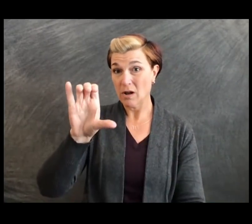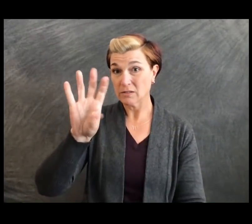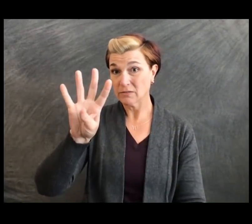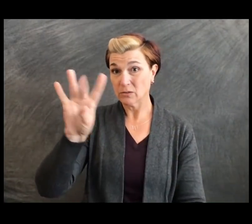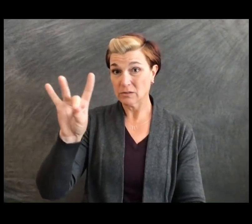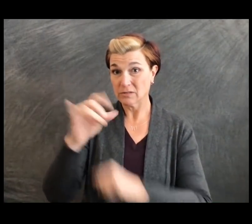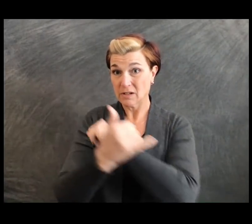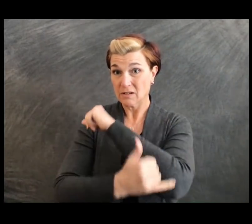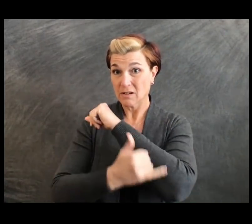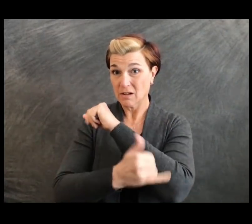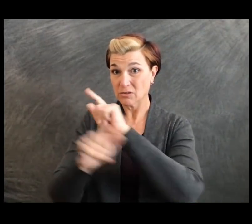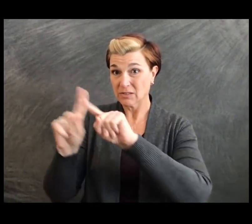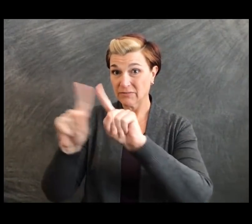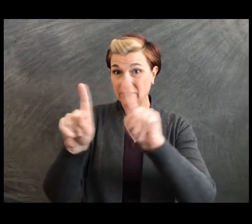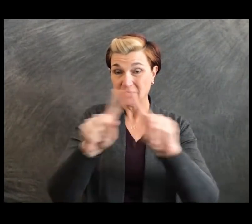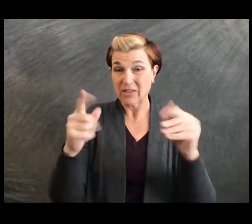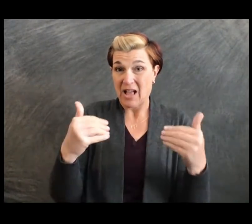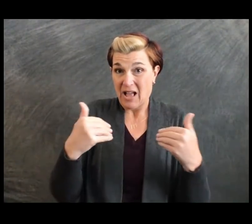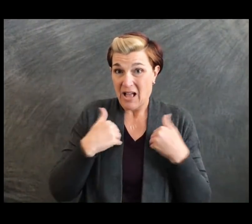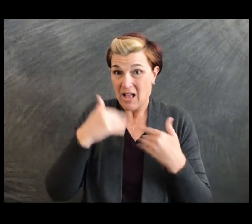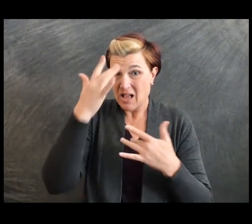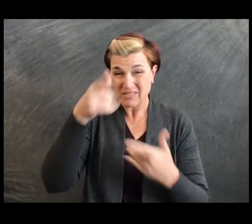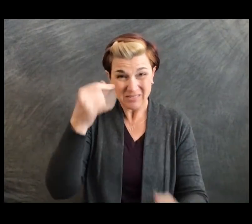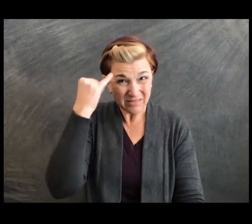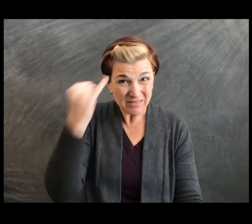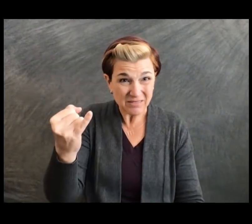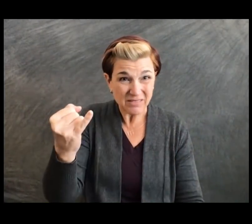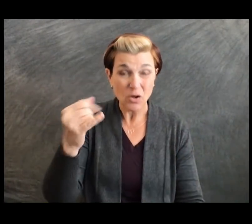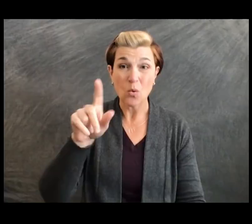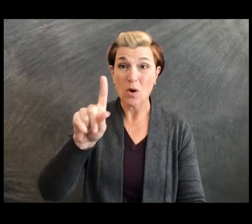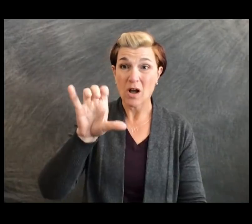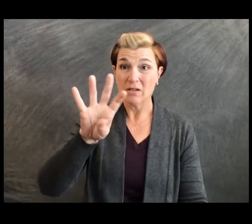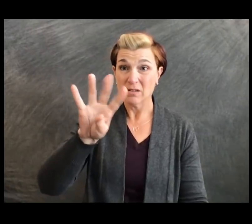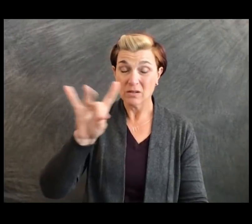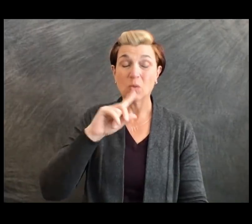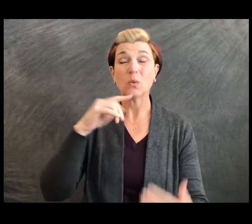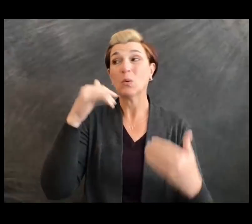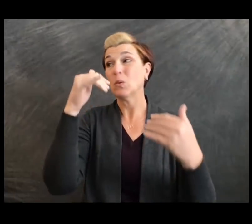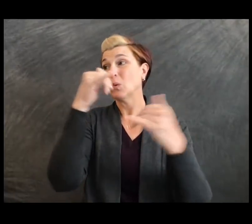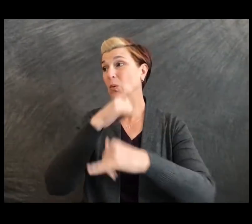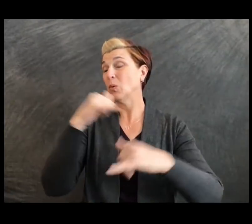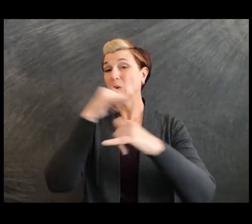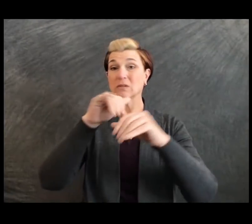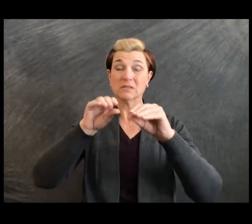you believe that 100 you talk about a spread you talk about a violent spread